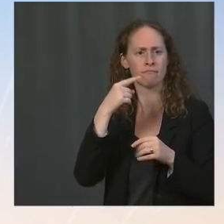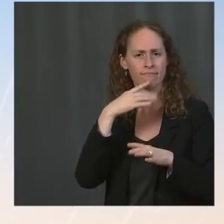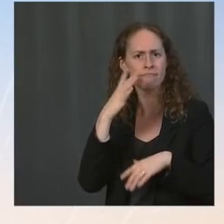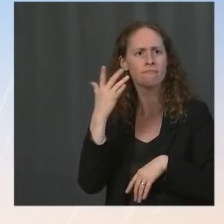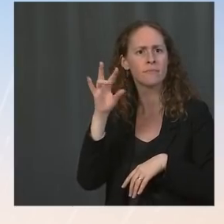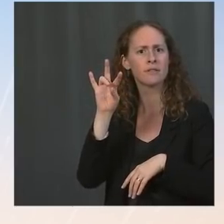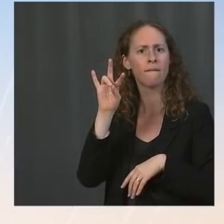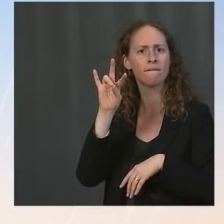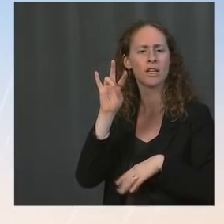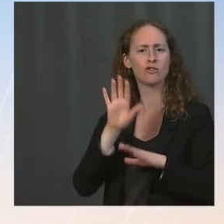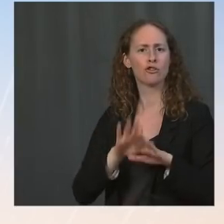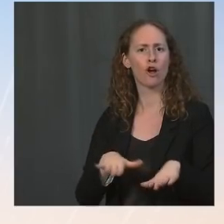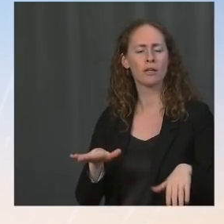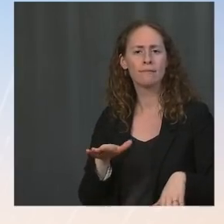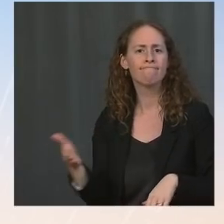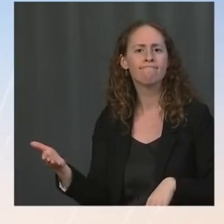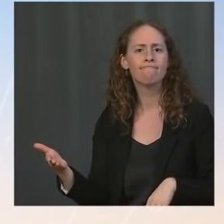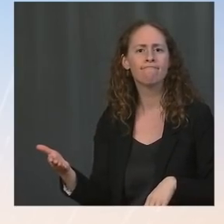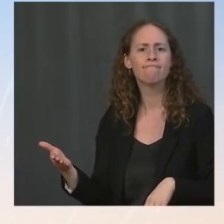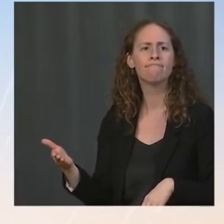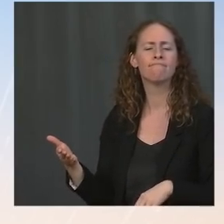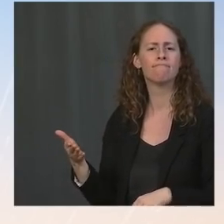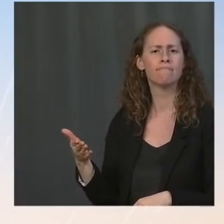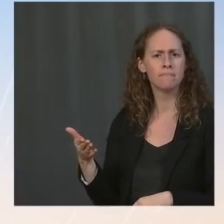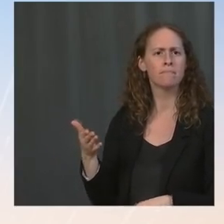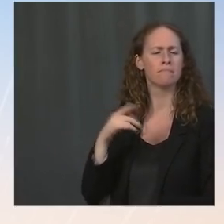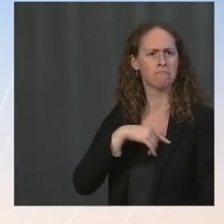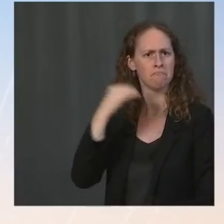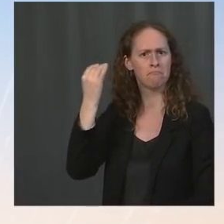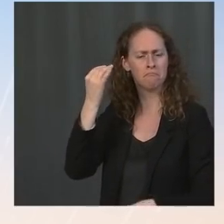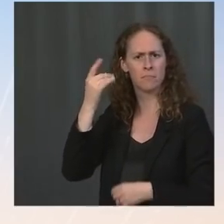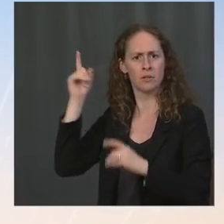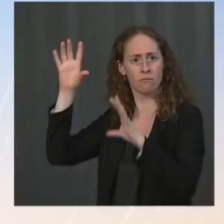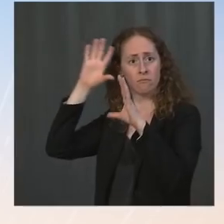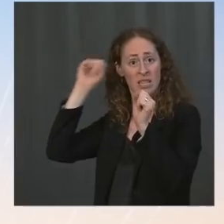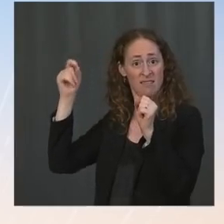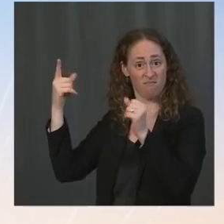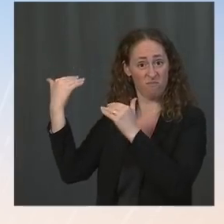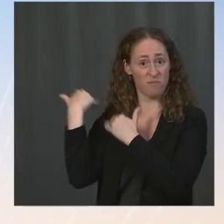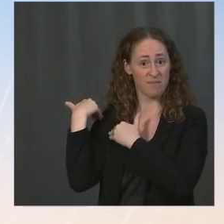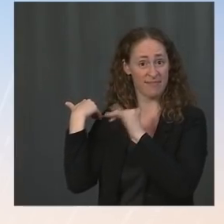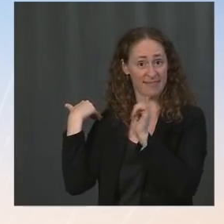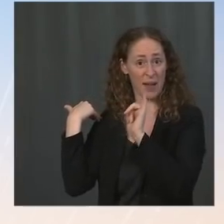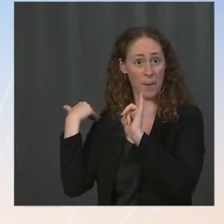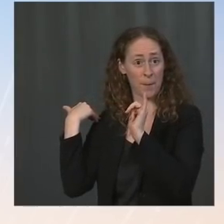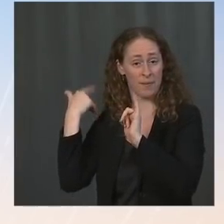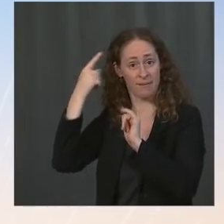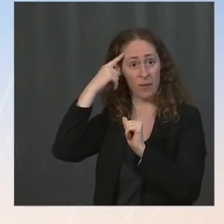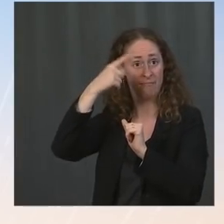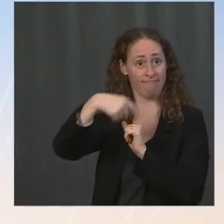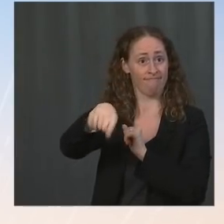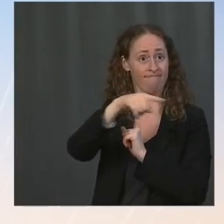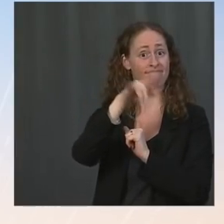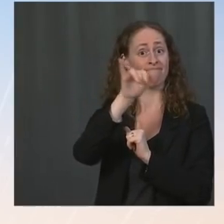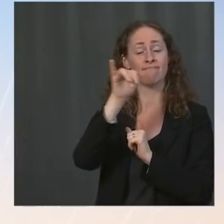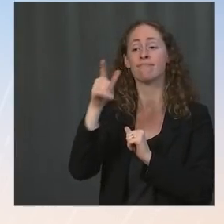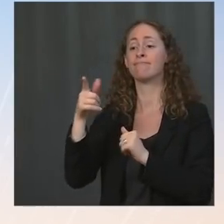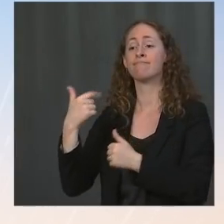Does the President feel the same sense of responsibility and loss for those lives as he does for the American service members? Ms. Psaki: Well, first, let me say